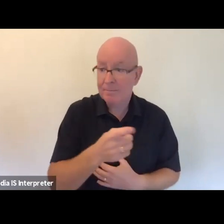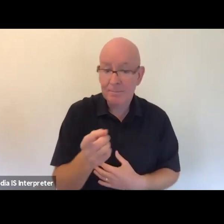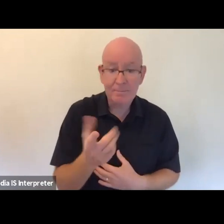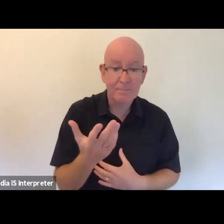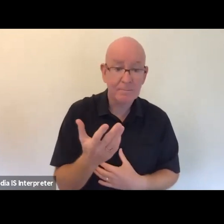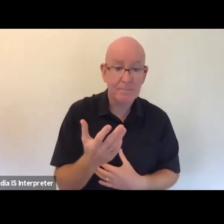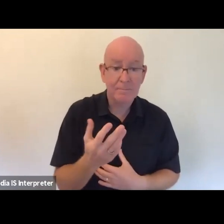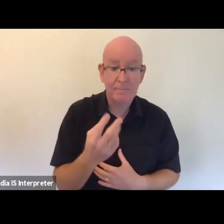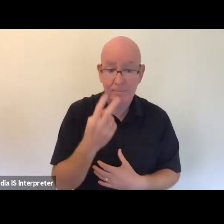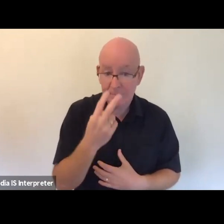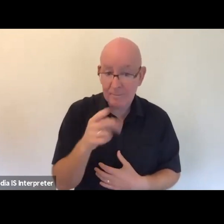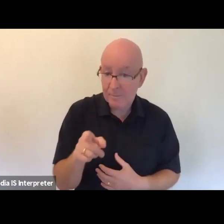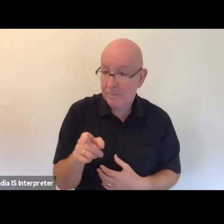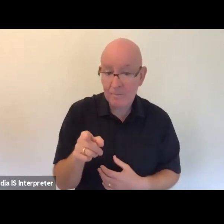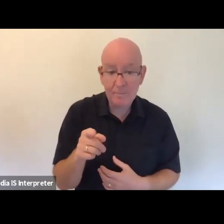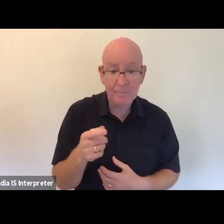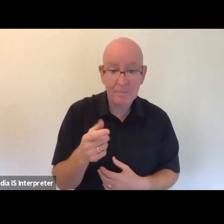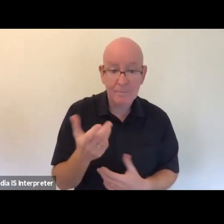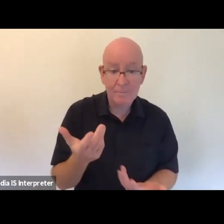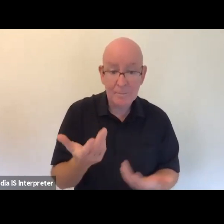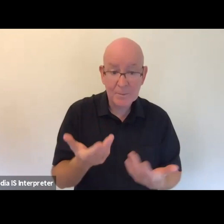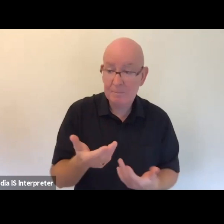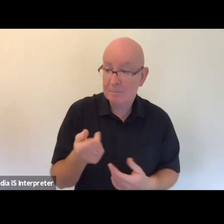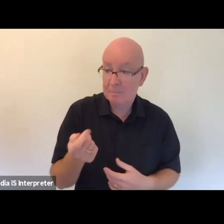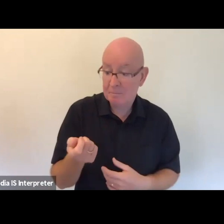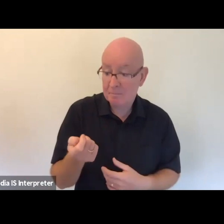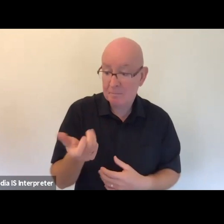plus one dollar, then there will be no access for them,